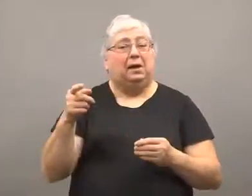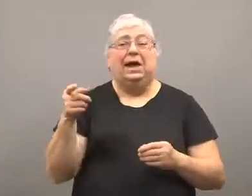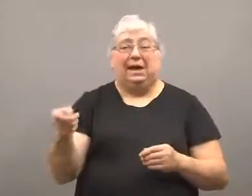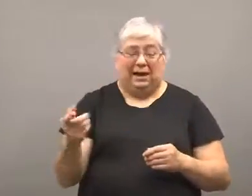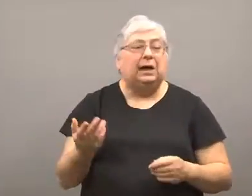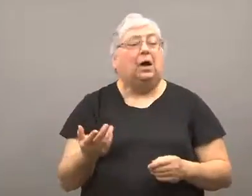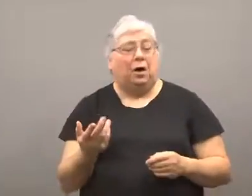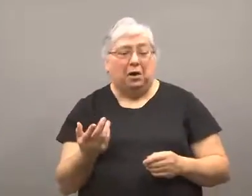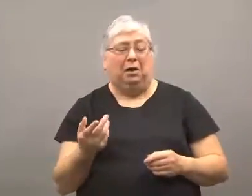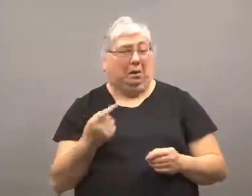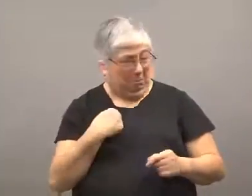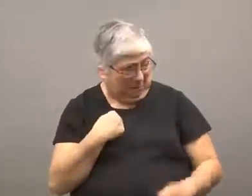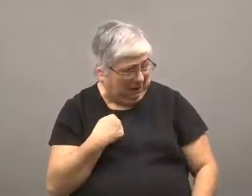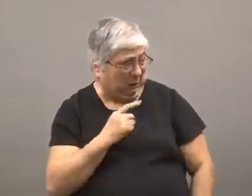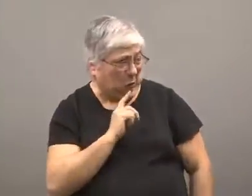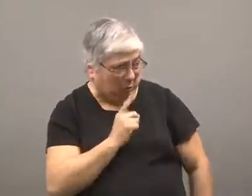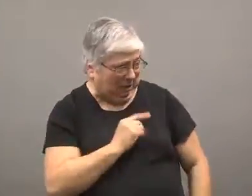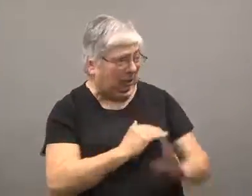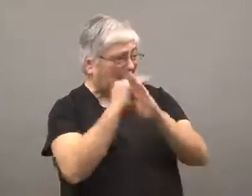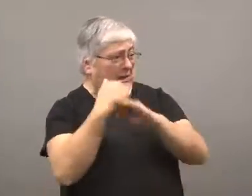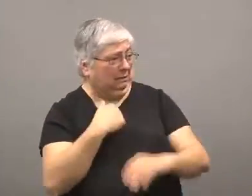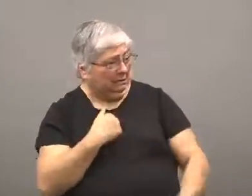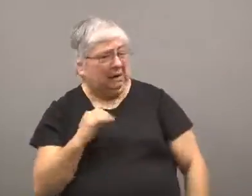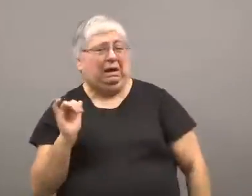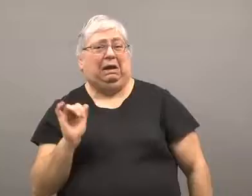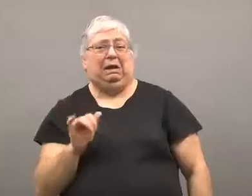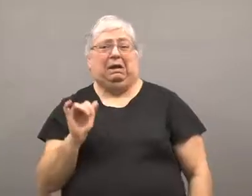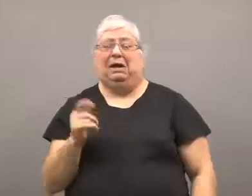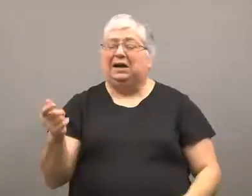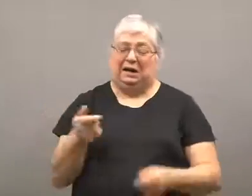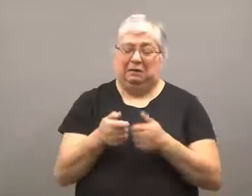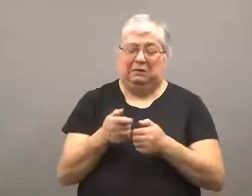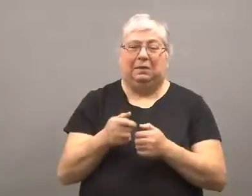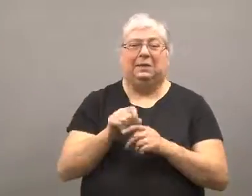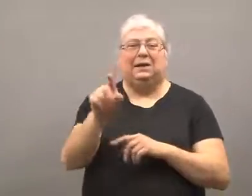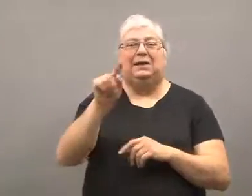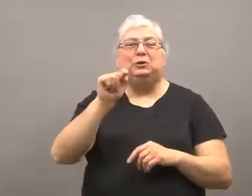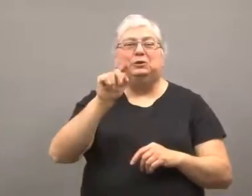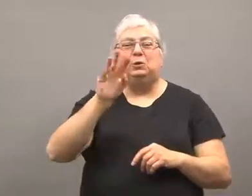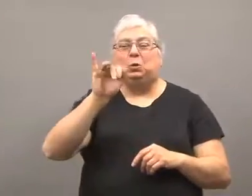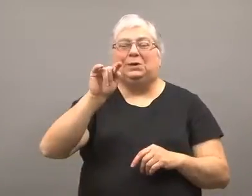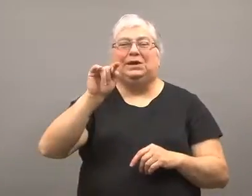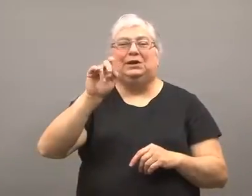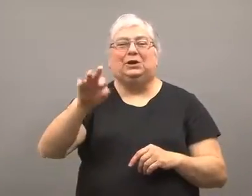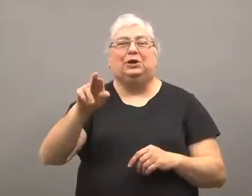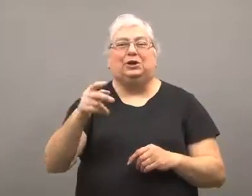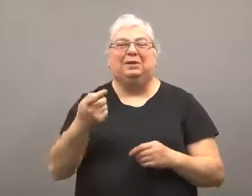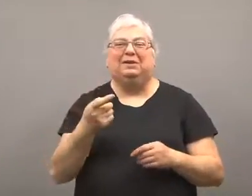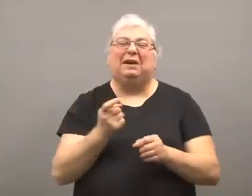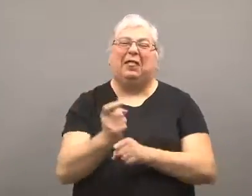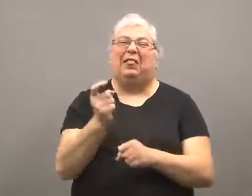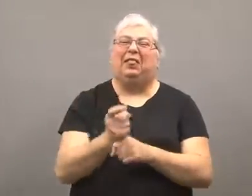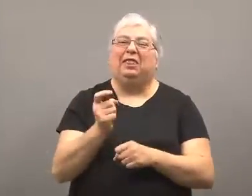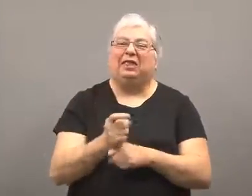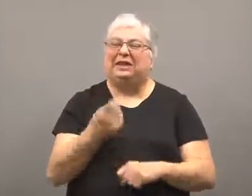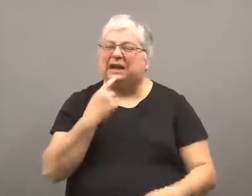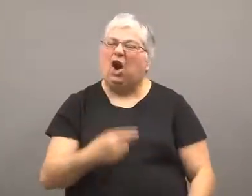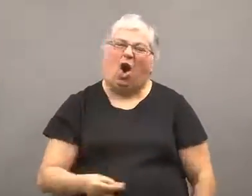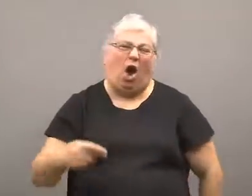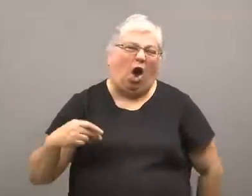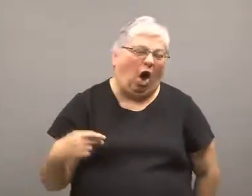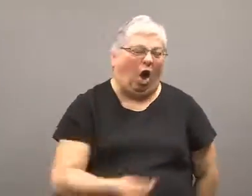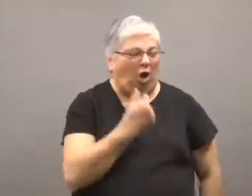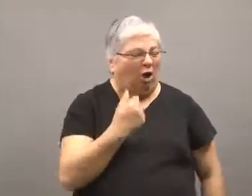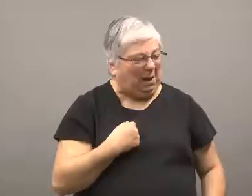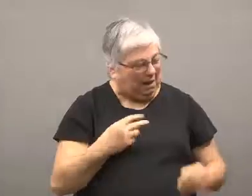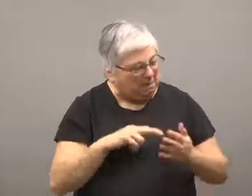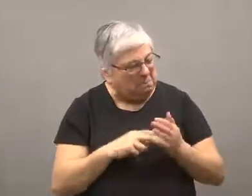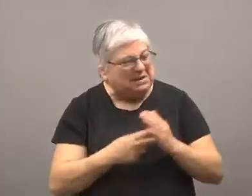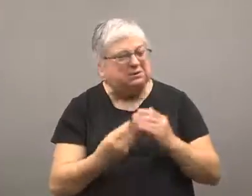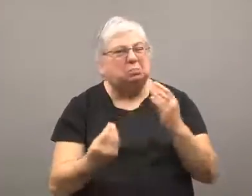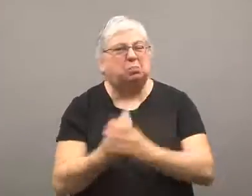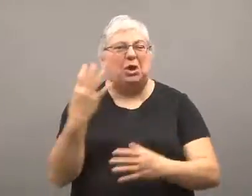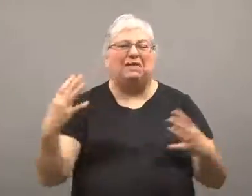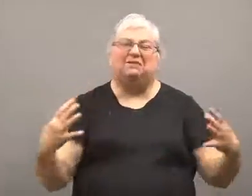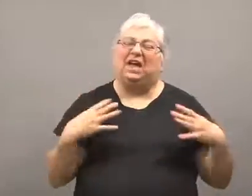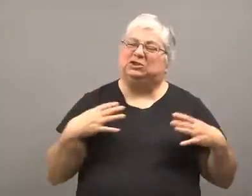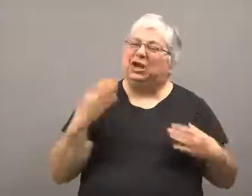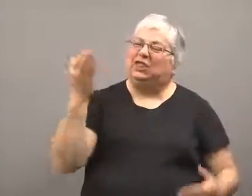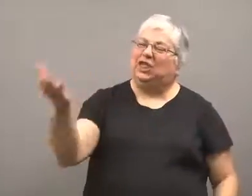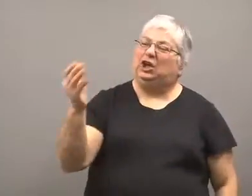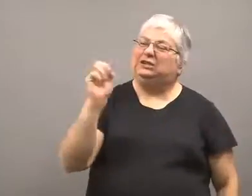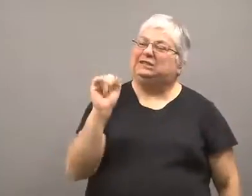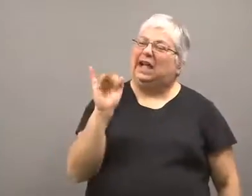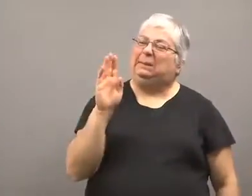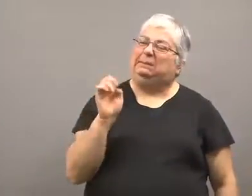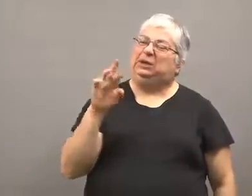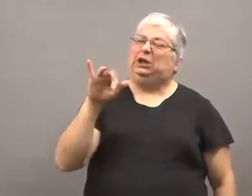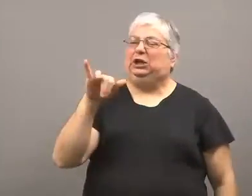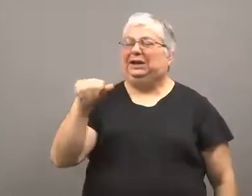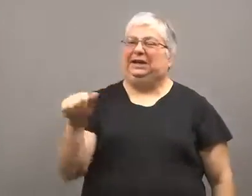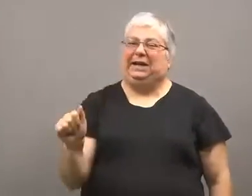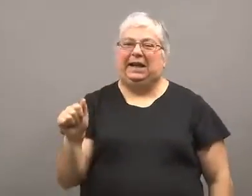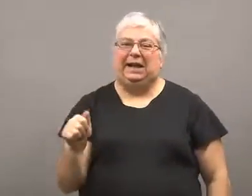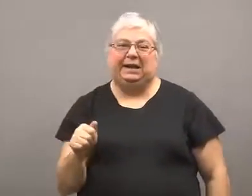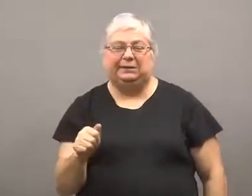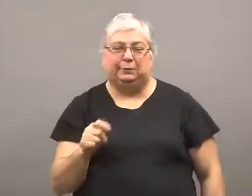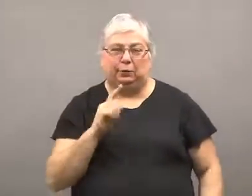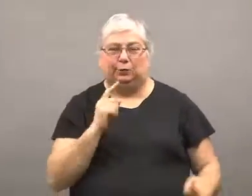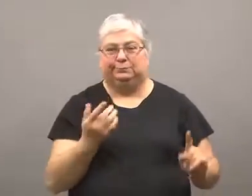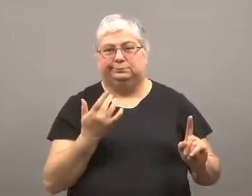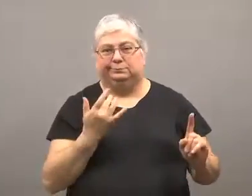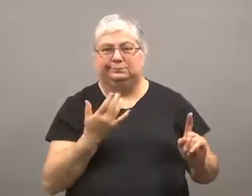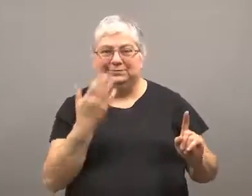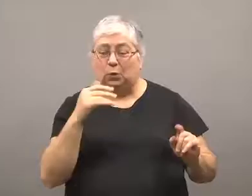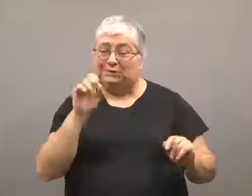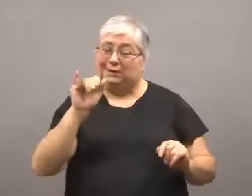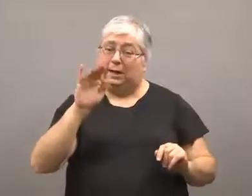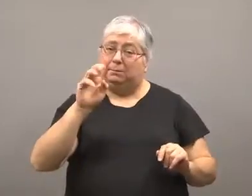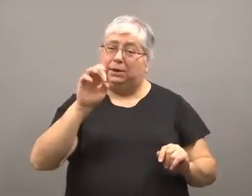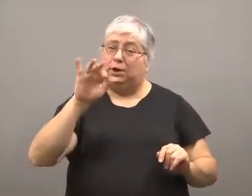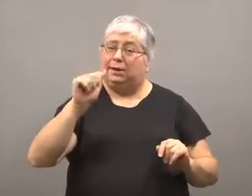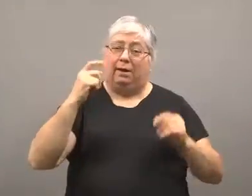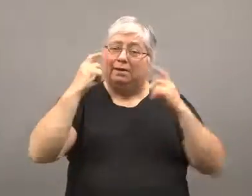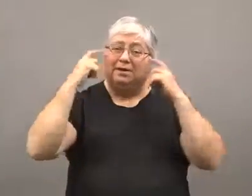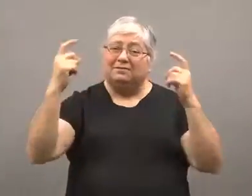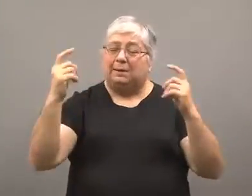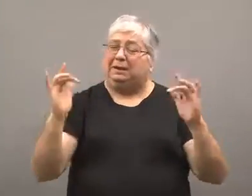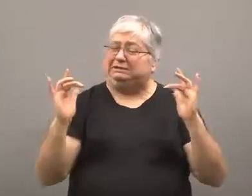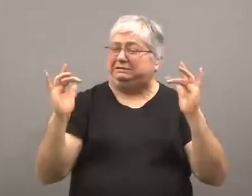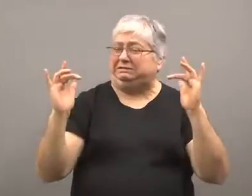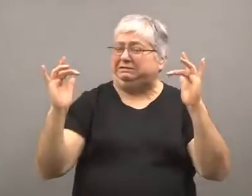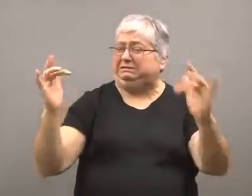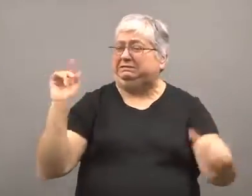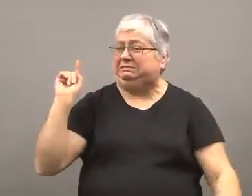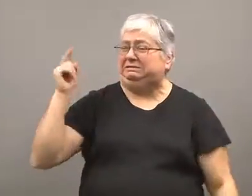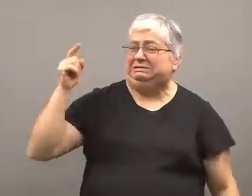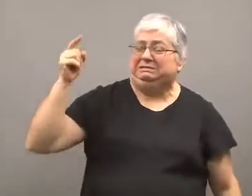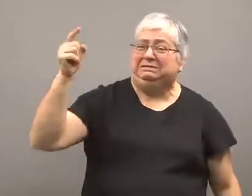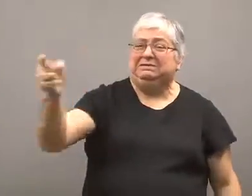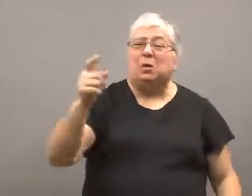He jokingly tweeted how disappointed he was to not take spring break in Siberia.